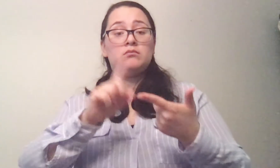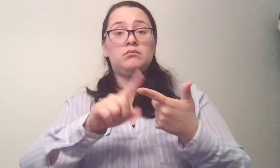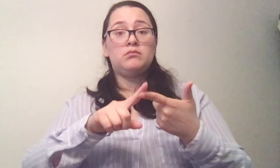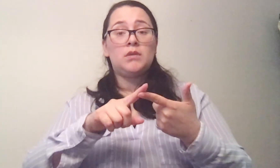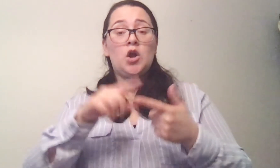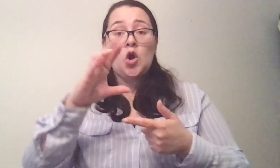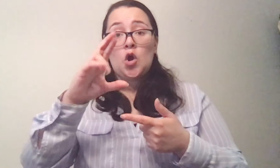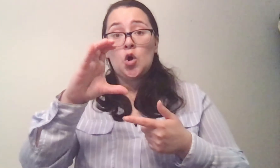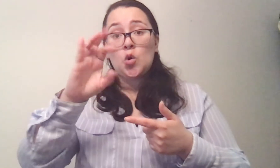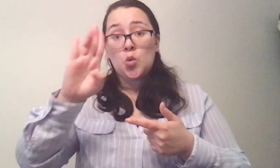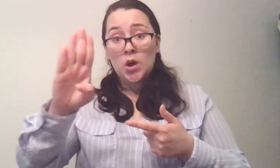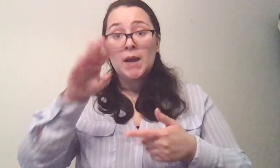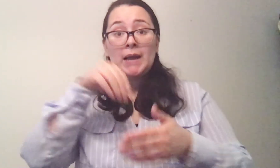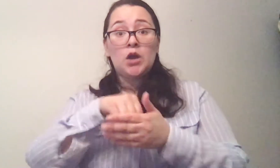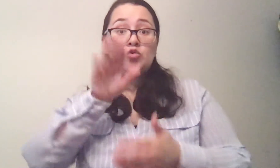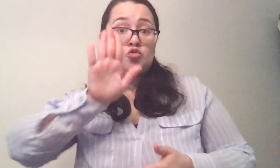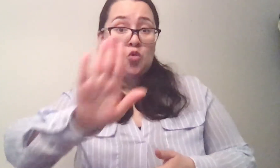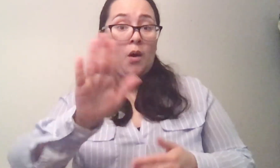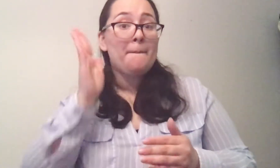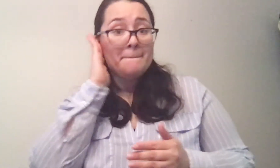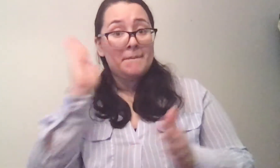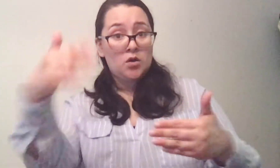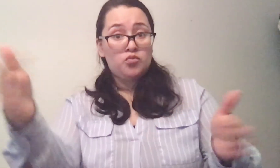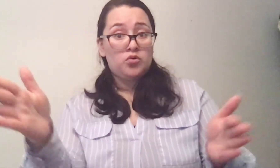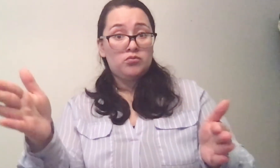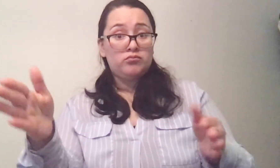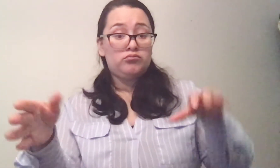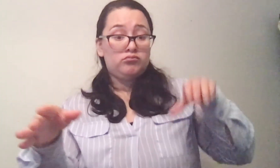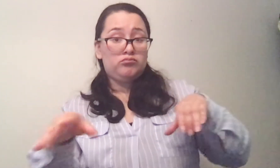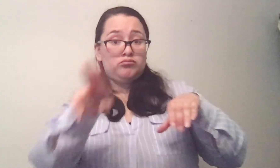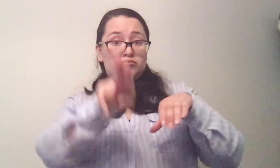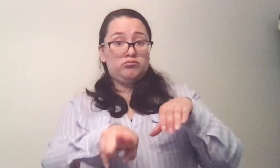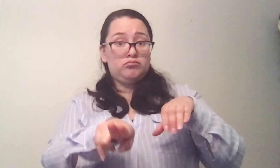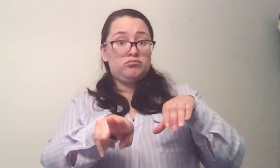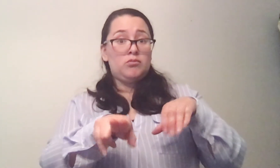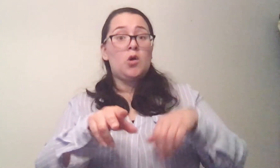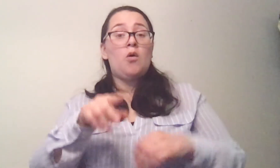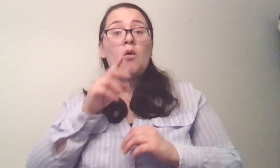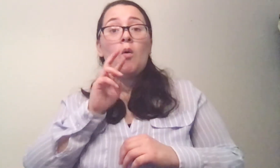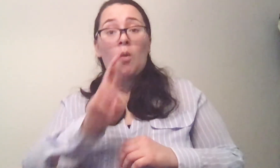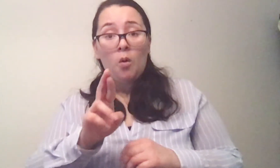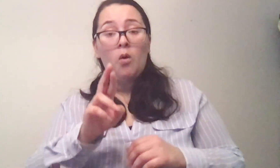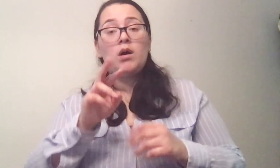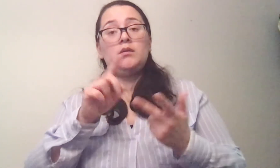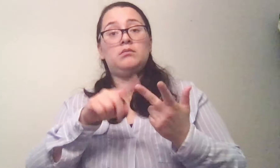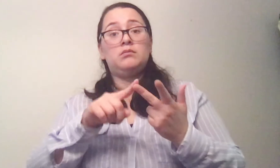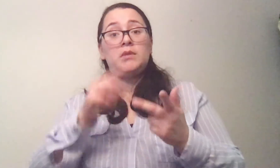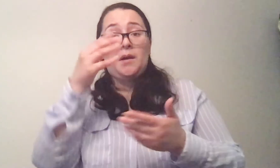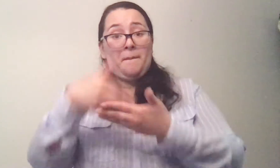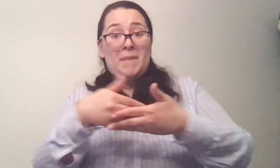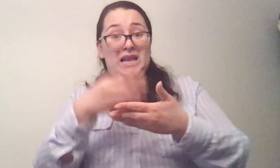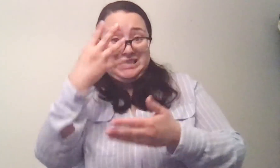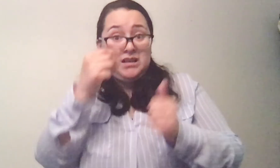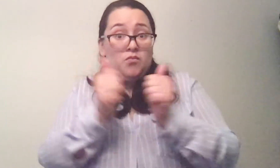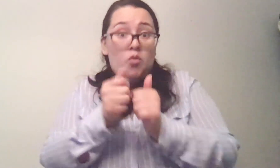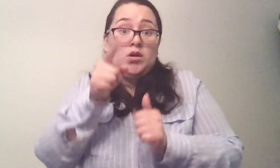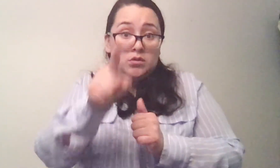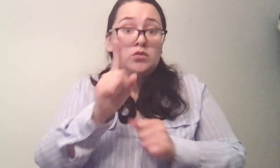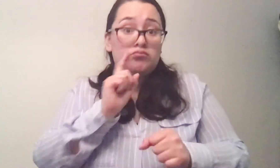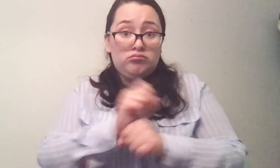A crib in your bedroom, right next to you or baby sleeping with you.